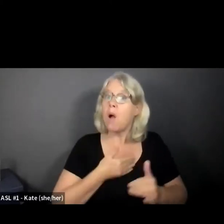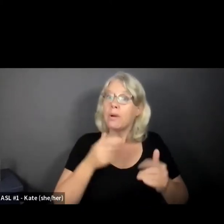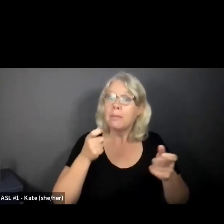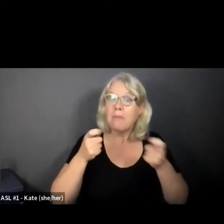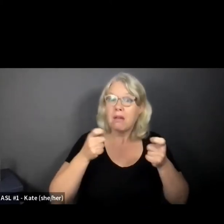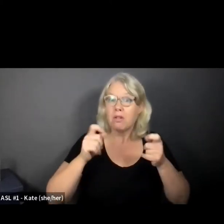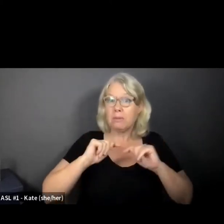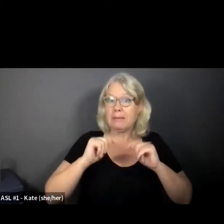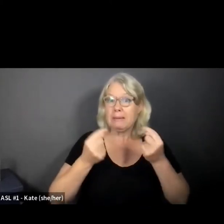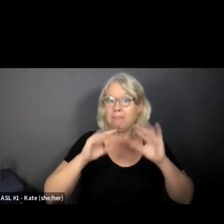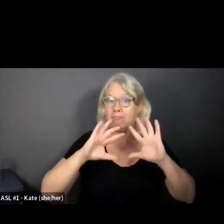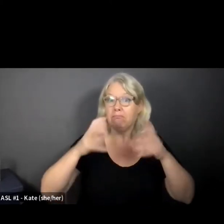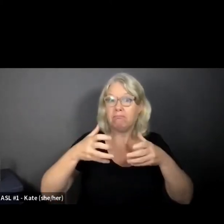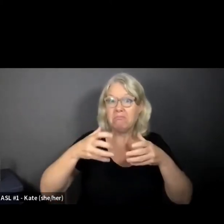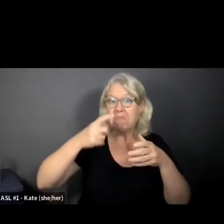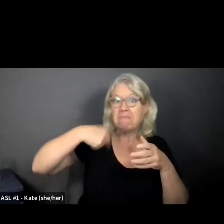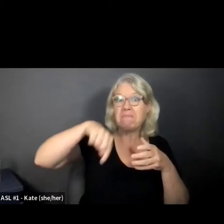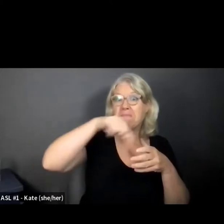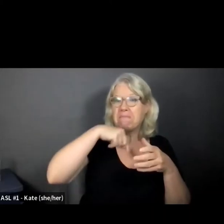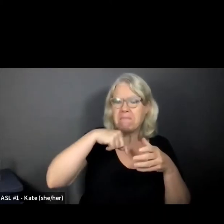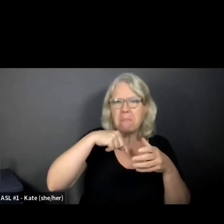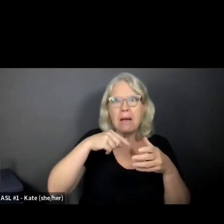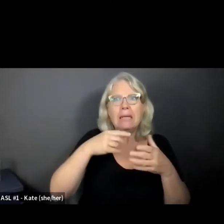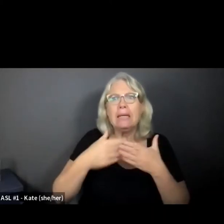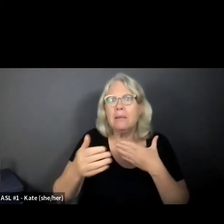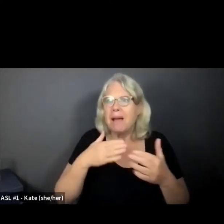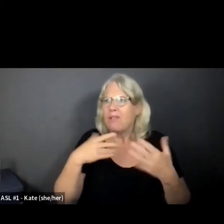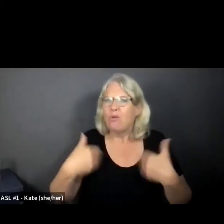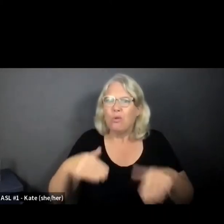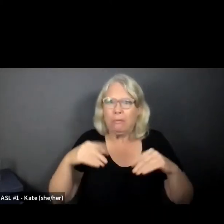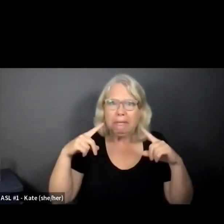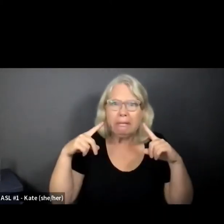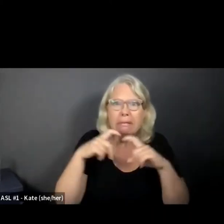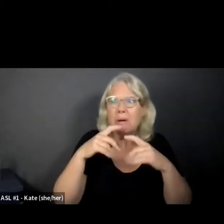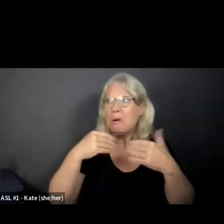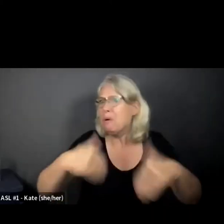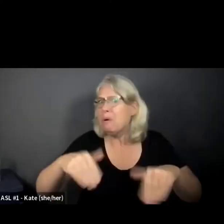TIMES, A HIGHLY PRODUCTIVE AND SUPPORTIVE WORK CULTURE.